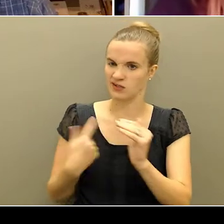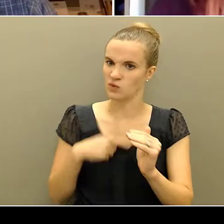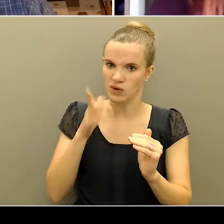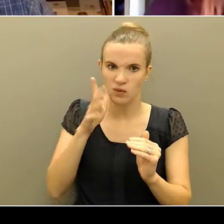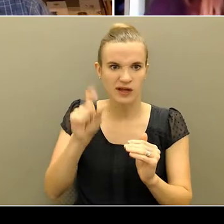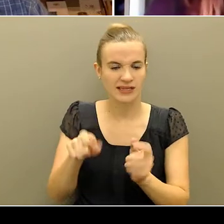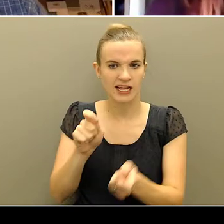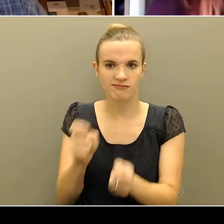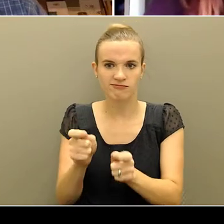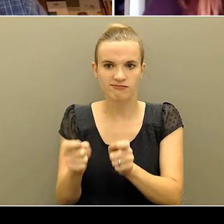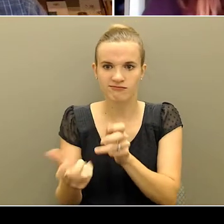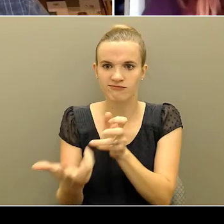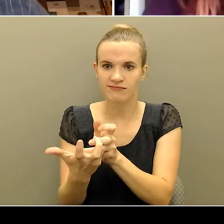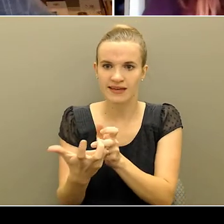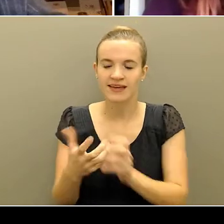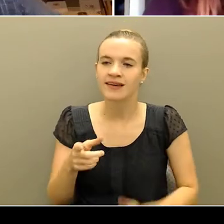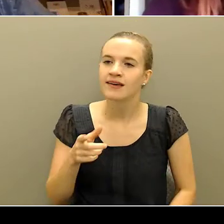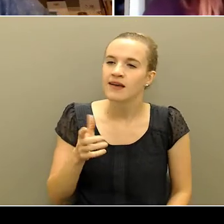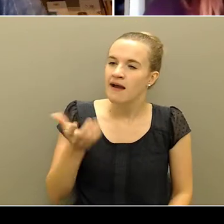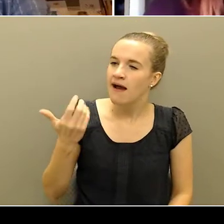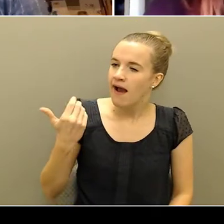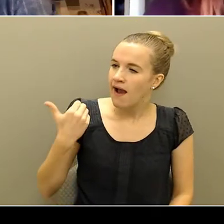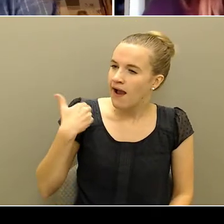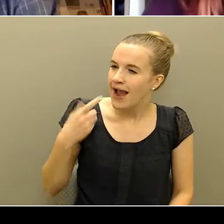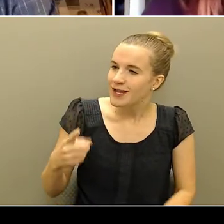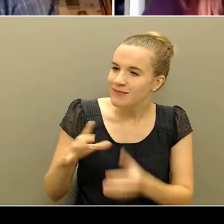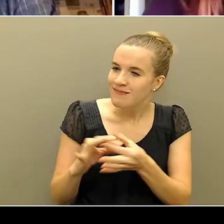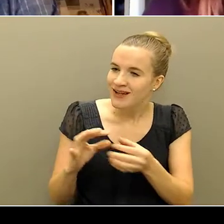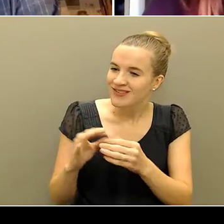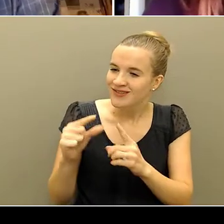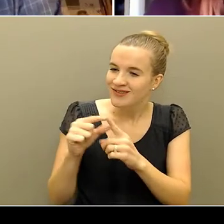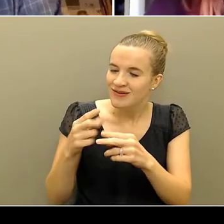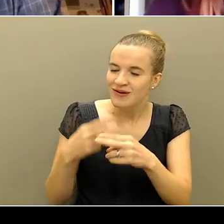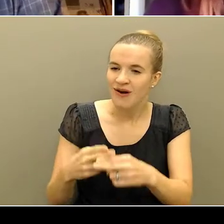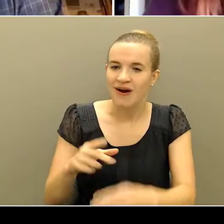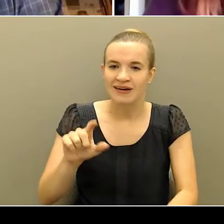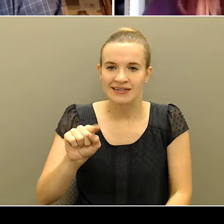Ashley: So a TAB is a phrase that I learned a few years after I became